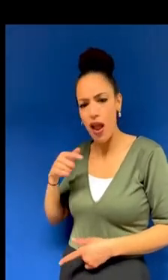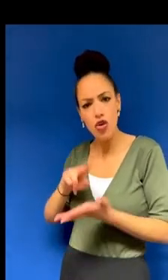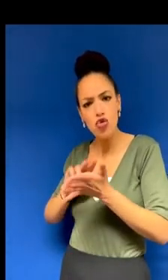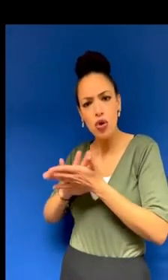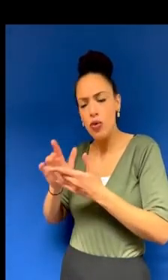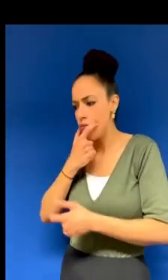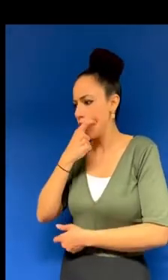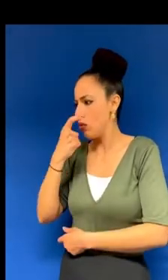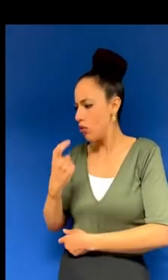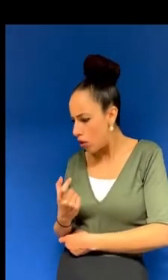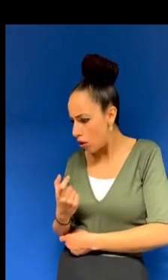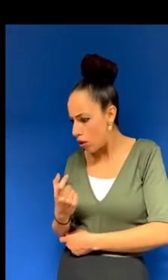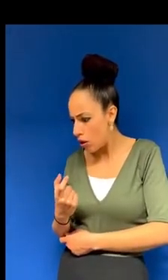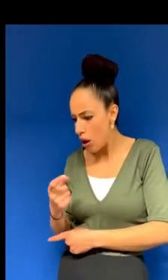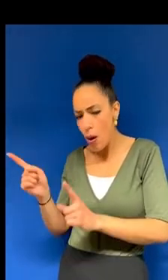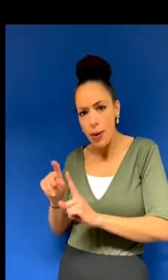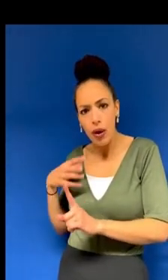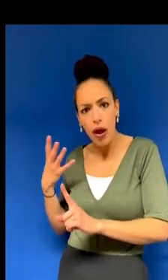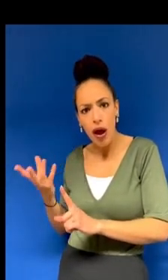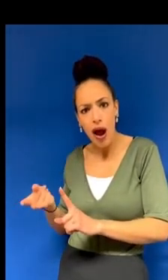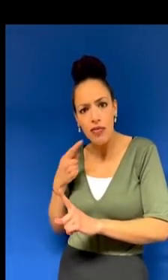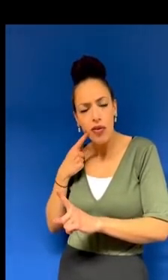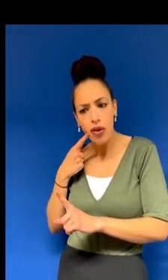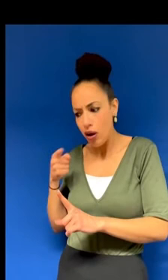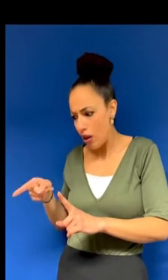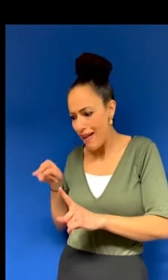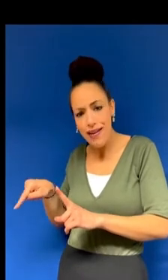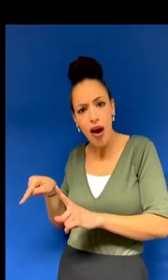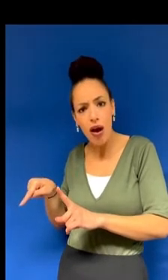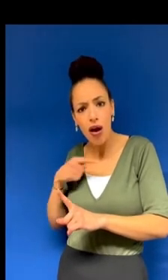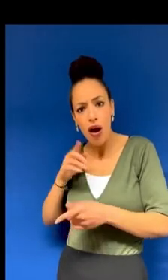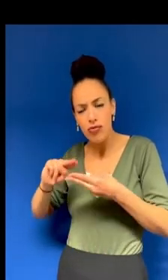resonated deeply. But i spoke about this have and have nots that exists in Newham. You know, there